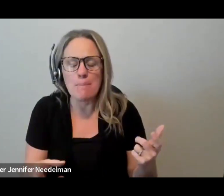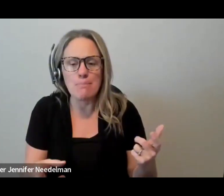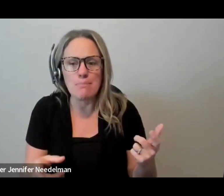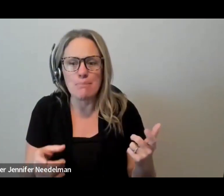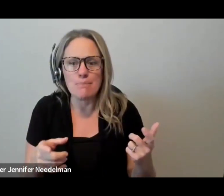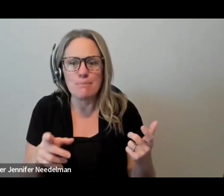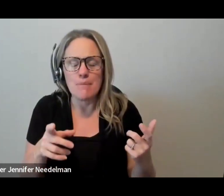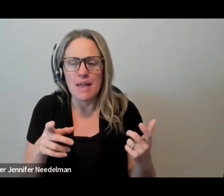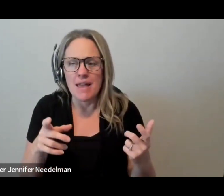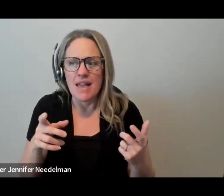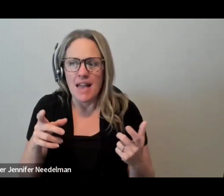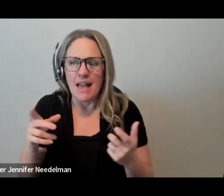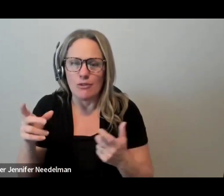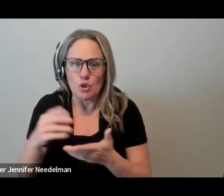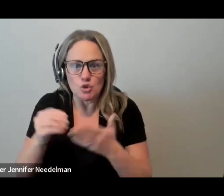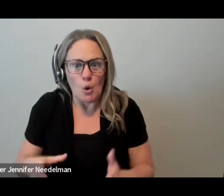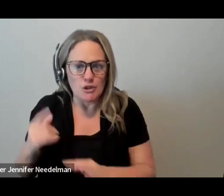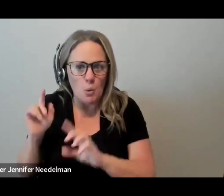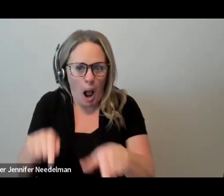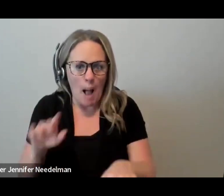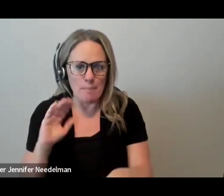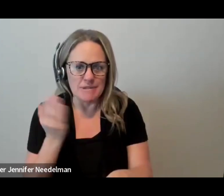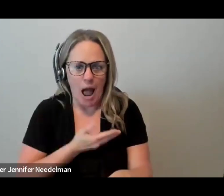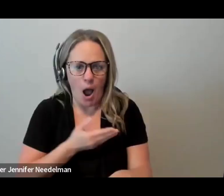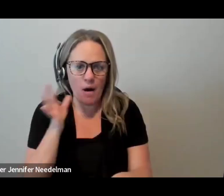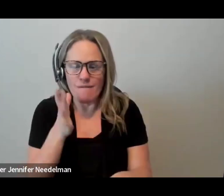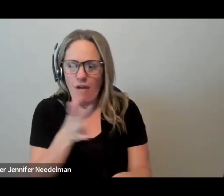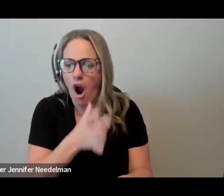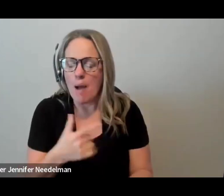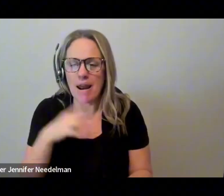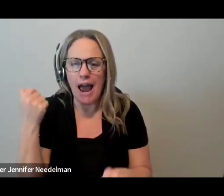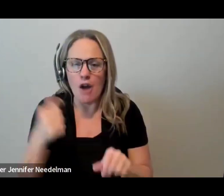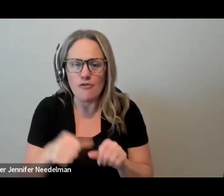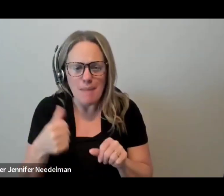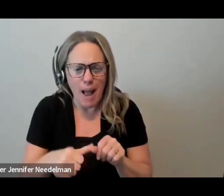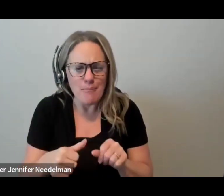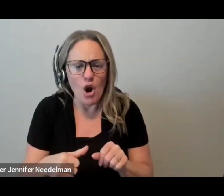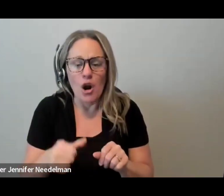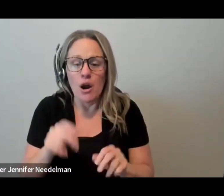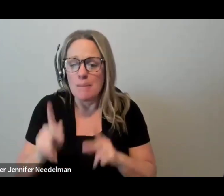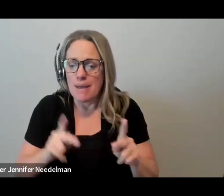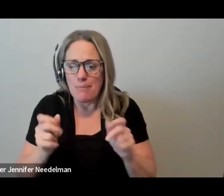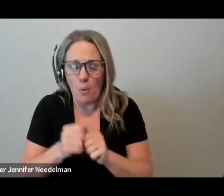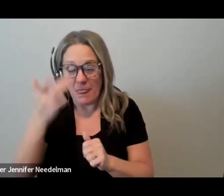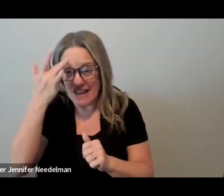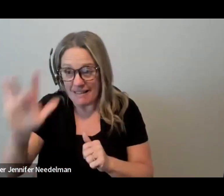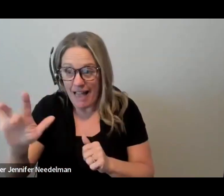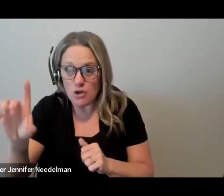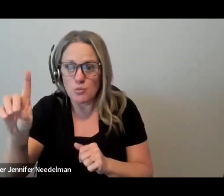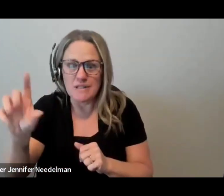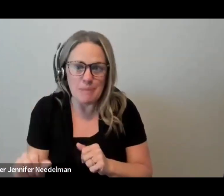And I remember multiple times of people that intellectual developmental disabilities joining her to come check out our animals.